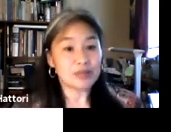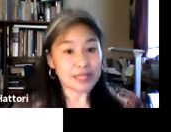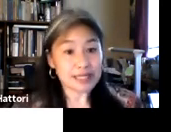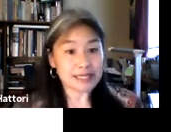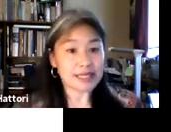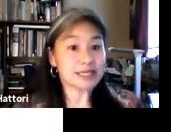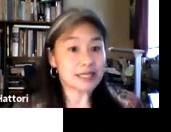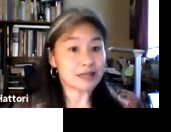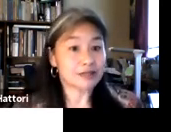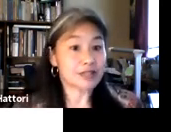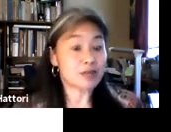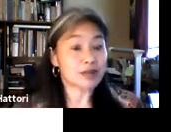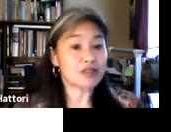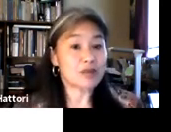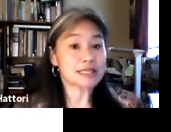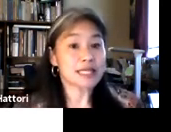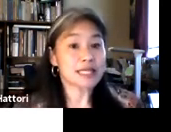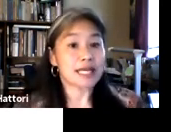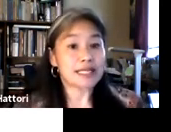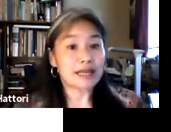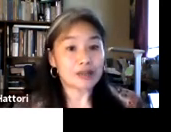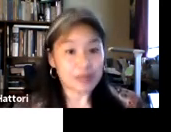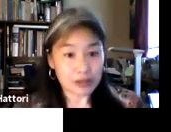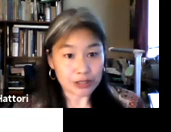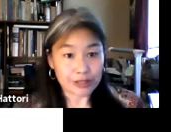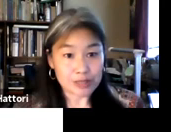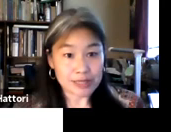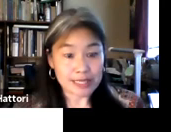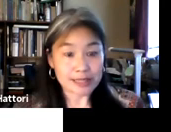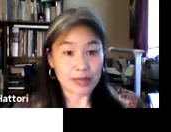the United States. He settled into a farming life in the San